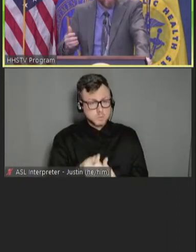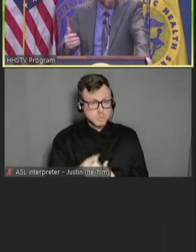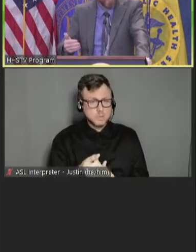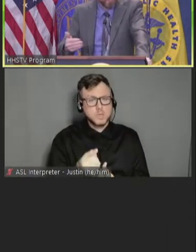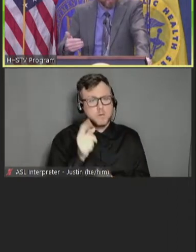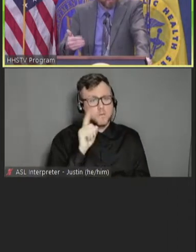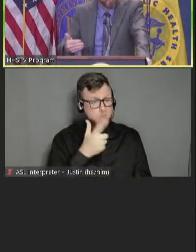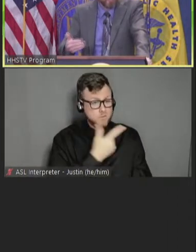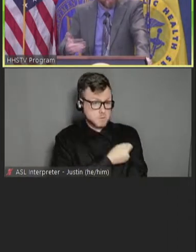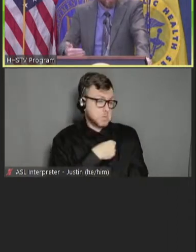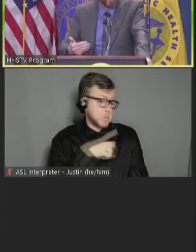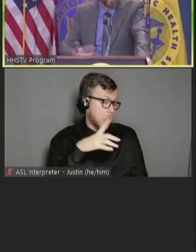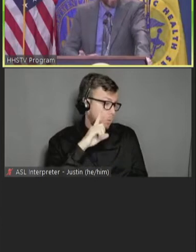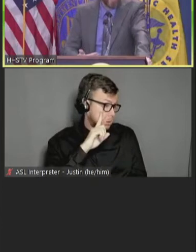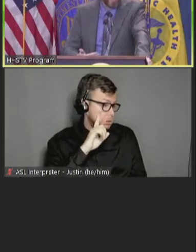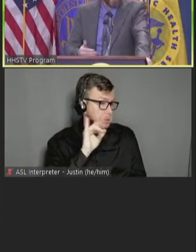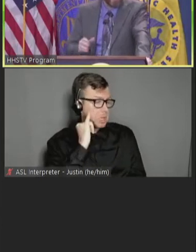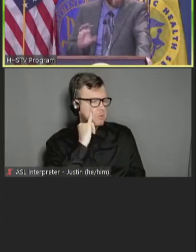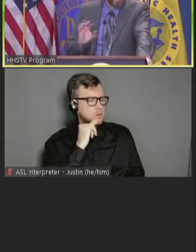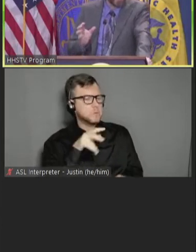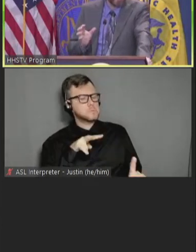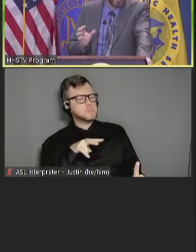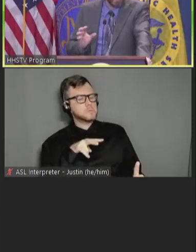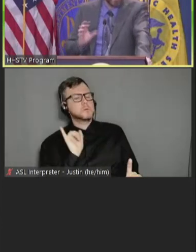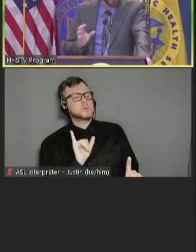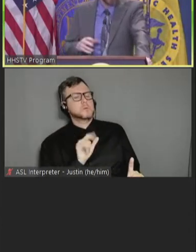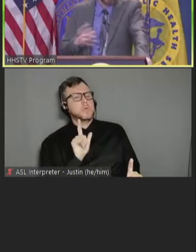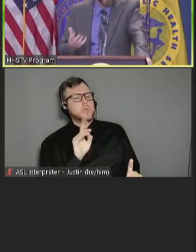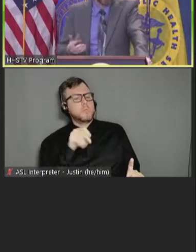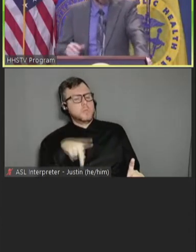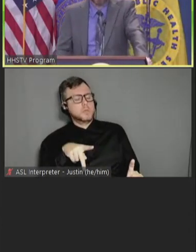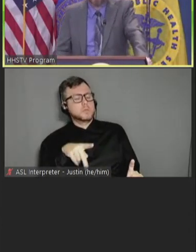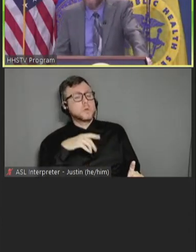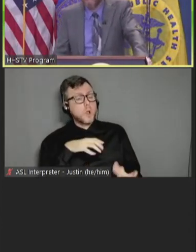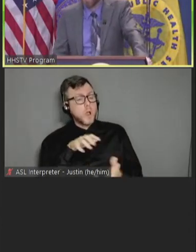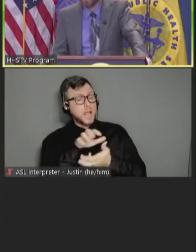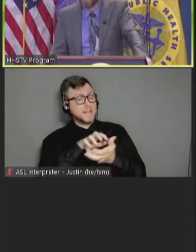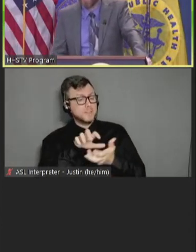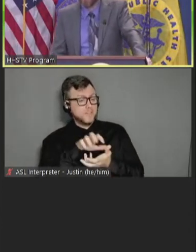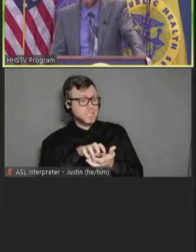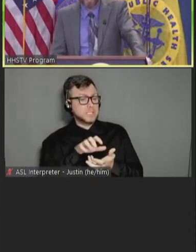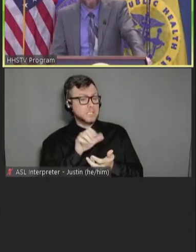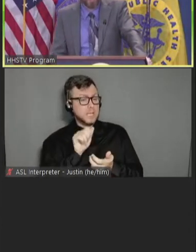makes sense, if you step back because LNPs are adjuvants, they have adjuvant activities,